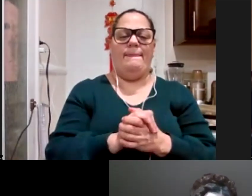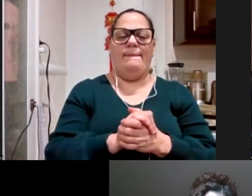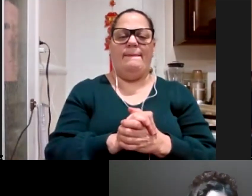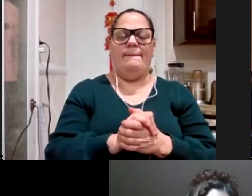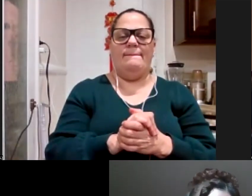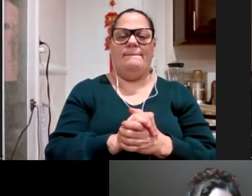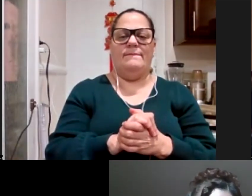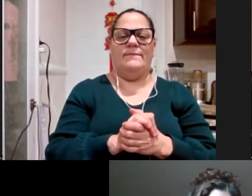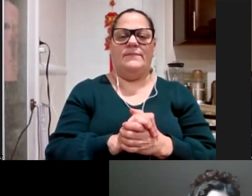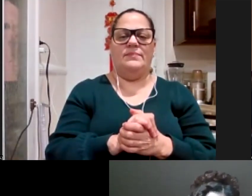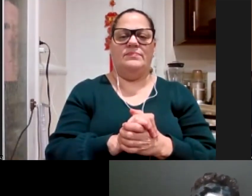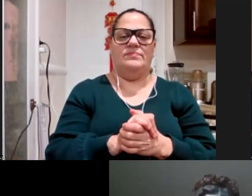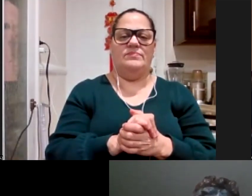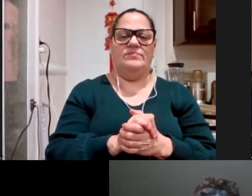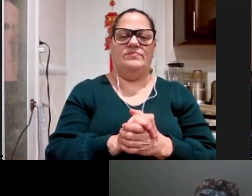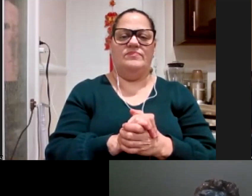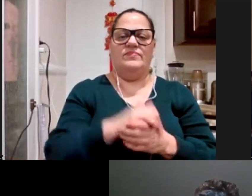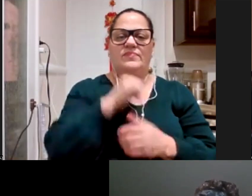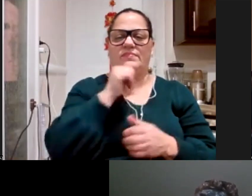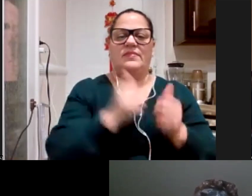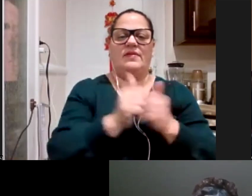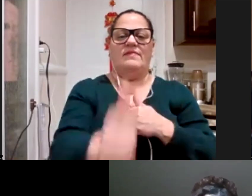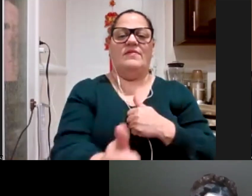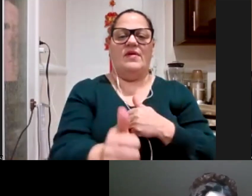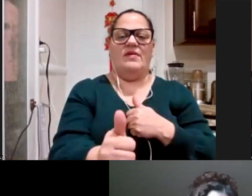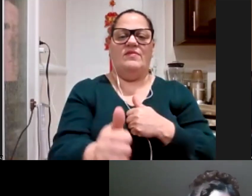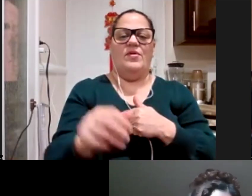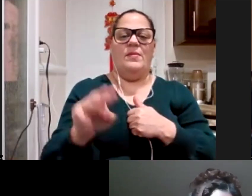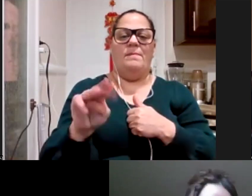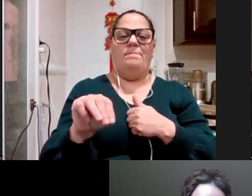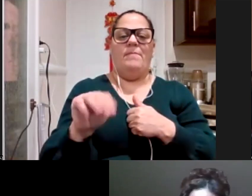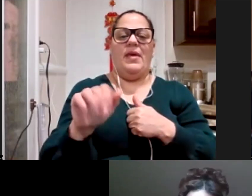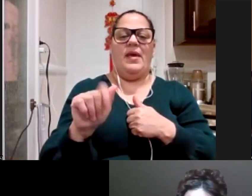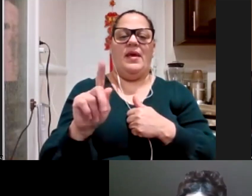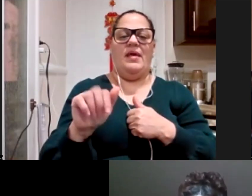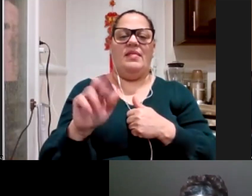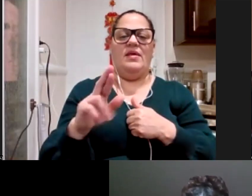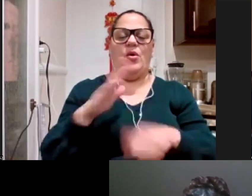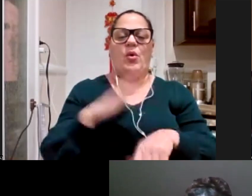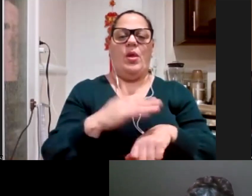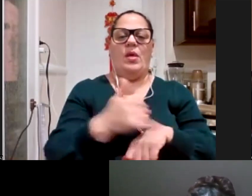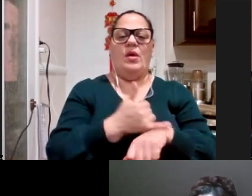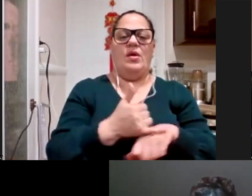[CHRIS] We're also not that far from MacArthur airport on Long Island, which is emerging as a